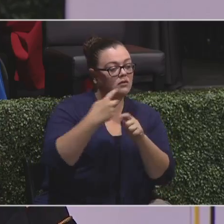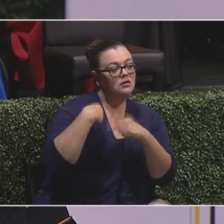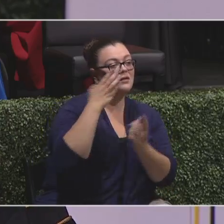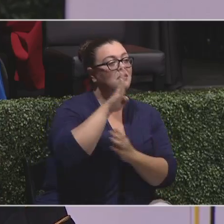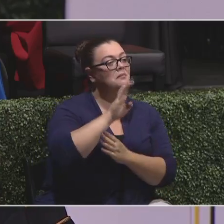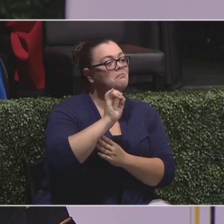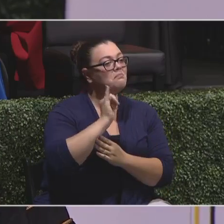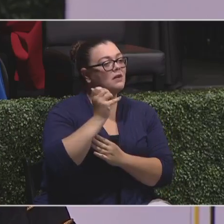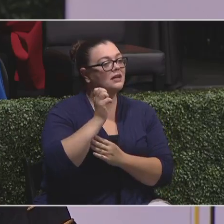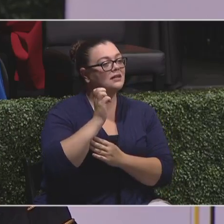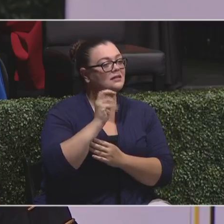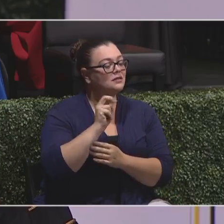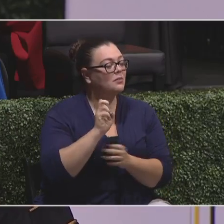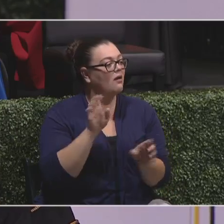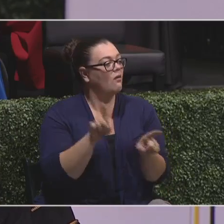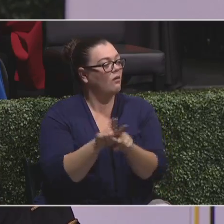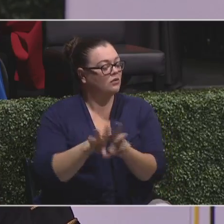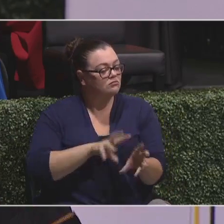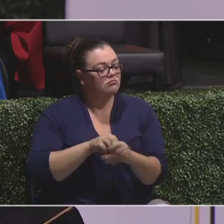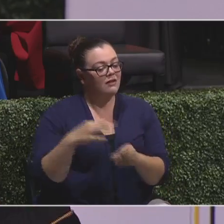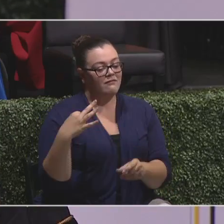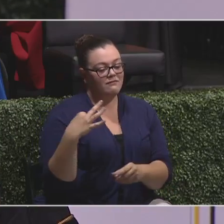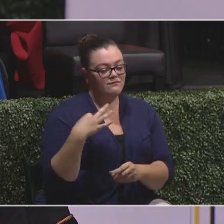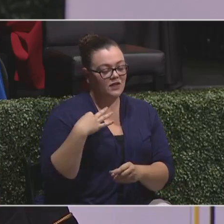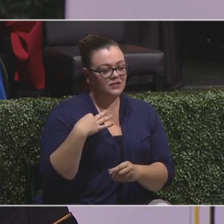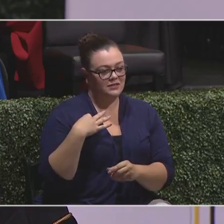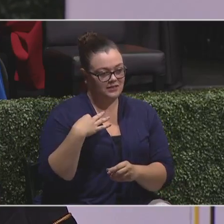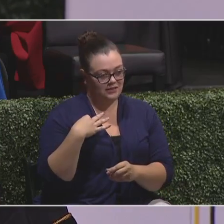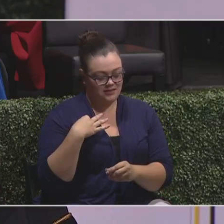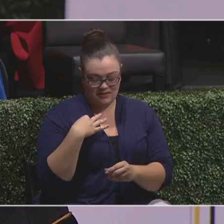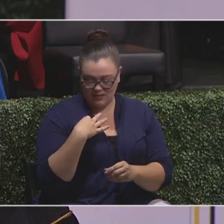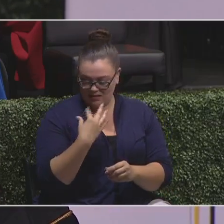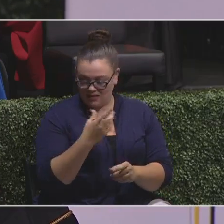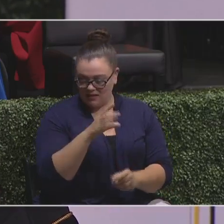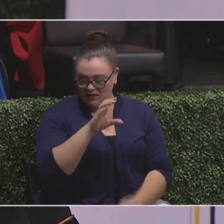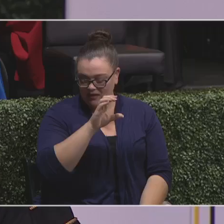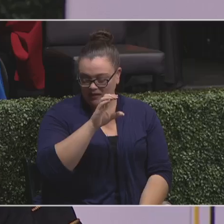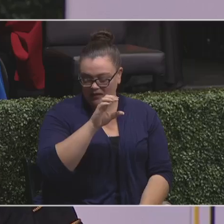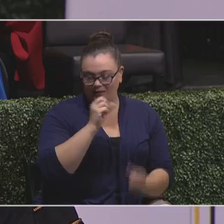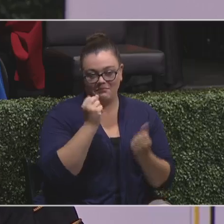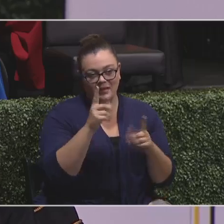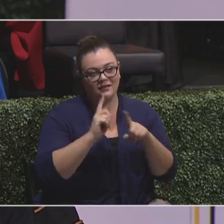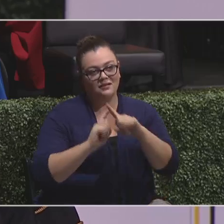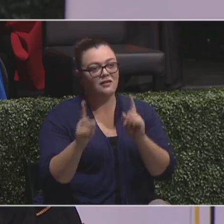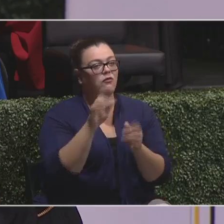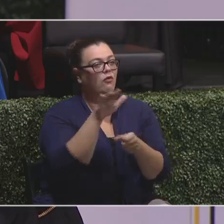HEE ALSO SERVED AS VICE PRESIDENT FOR THE CAL STATE LA CANCER RESEARCH AND AWARENESS SOCIETY. THROUGHOUT HIS TIME AS